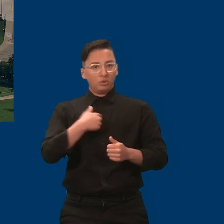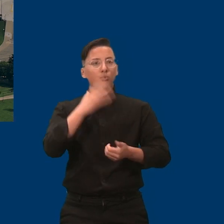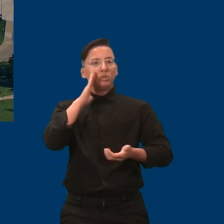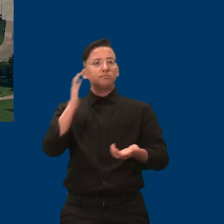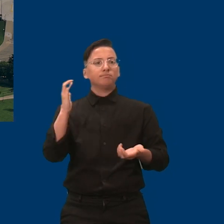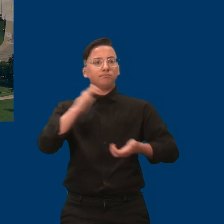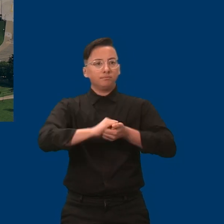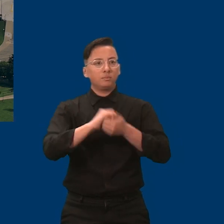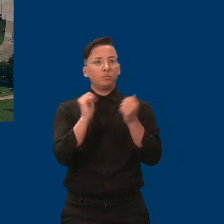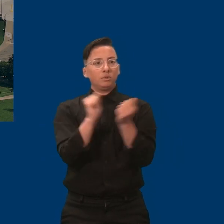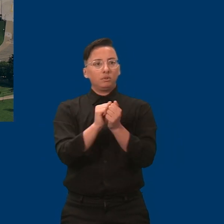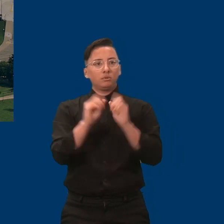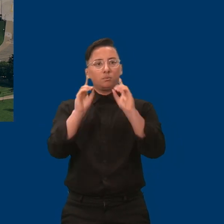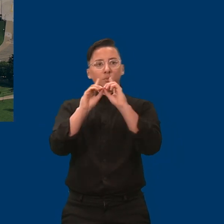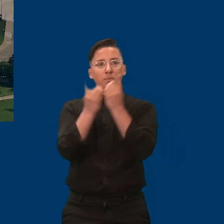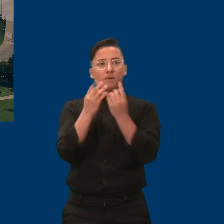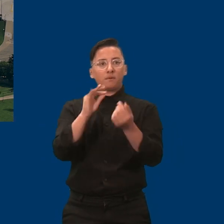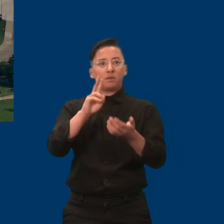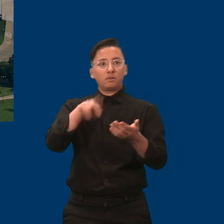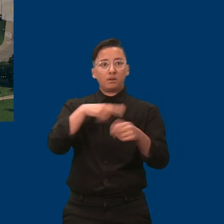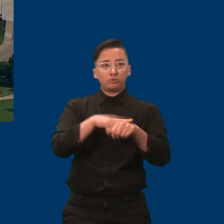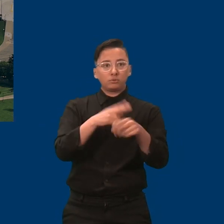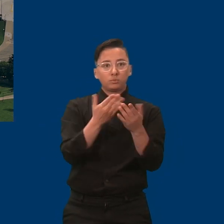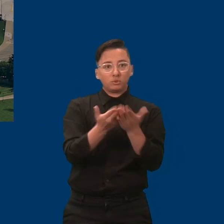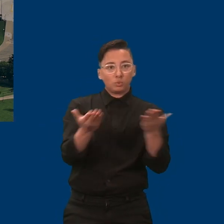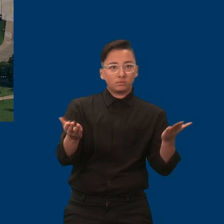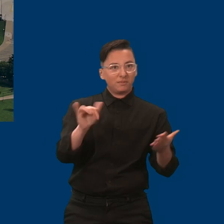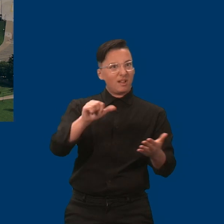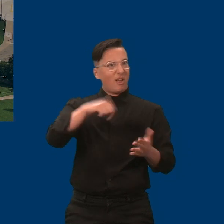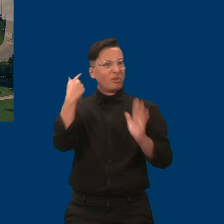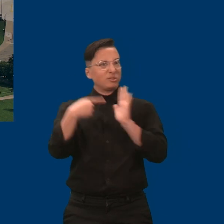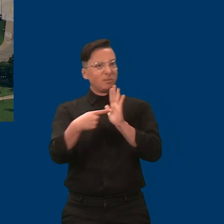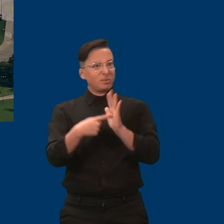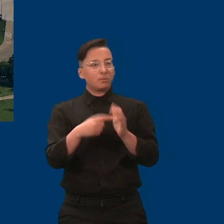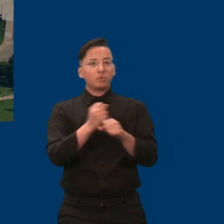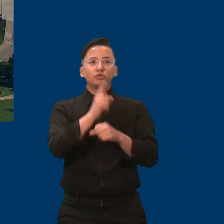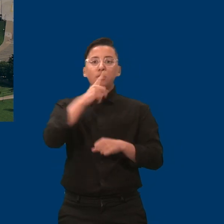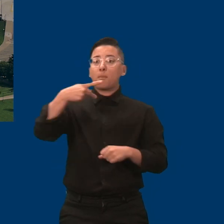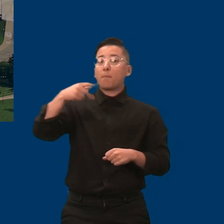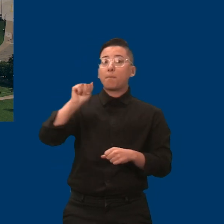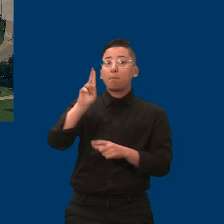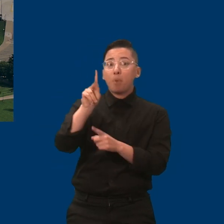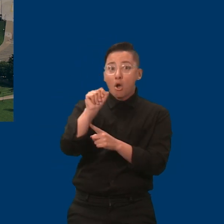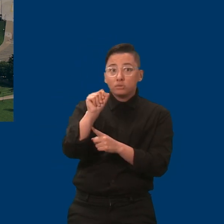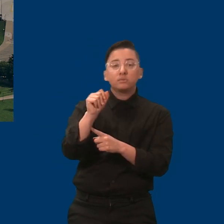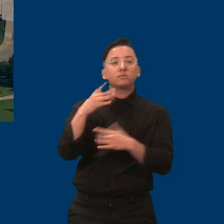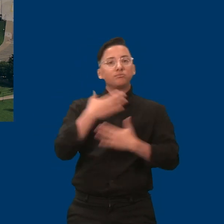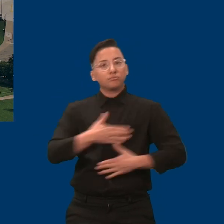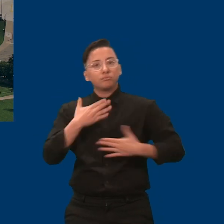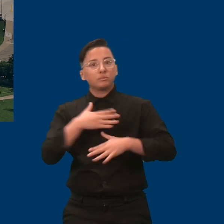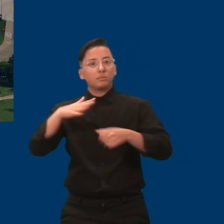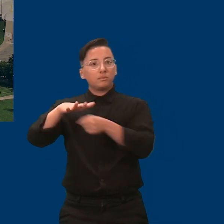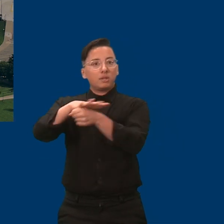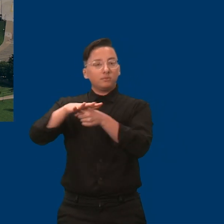parks are accessible for all Minnesotans with disabilities. We will support our partner disability agency,